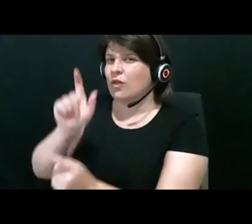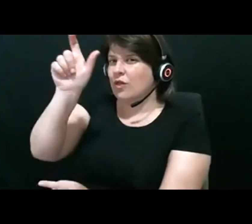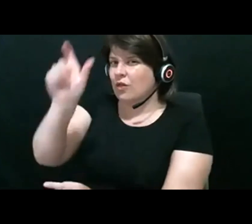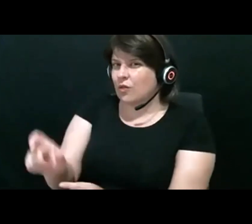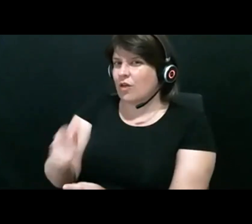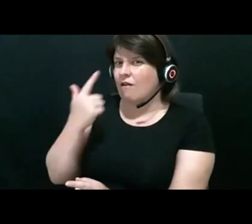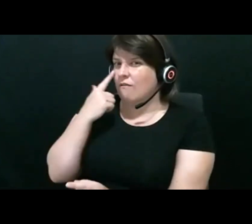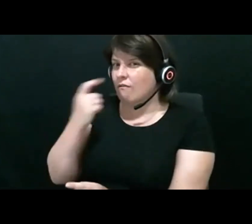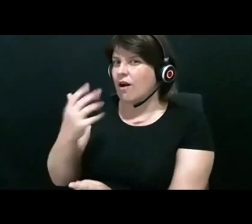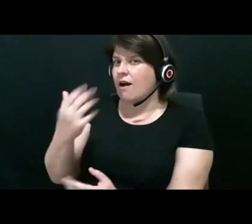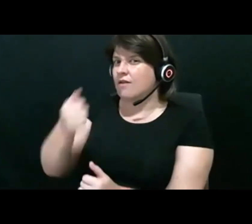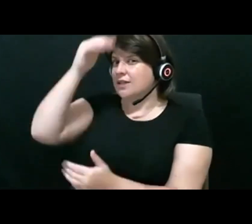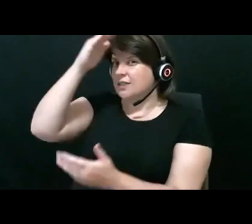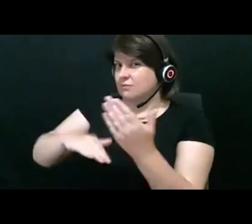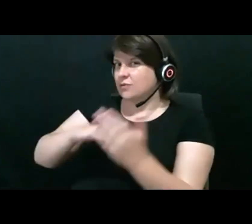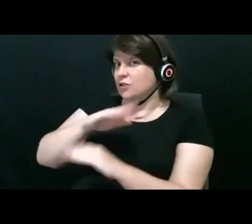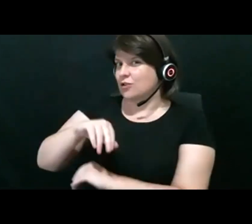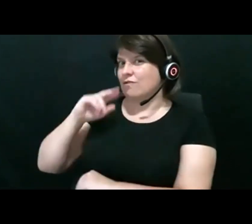about your choices there.